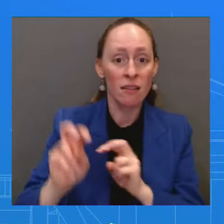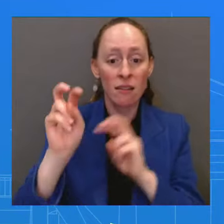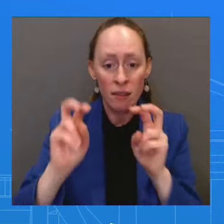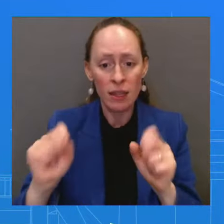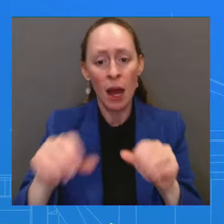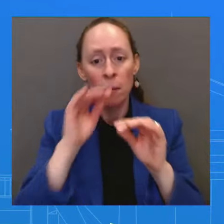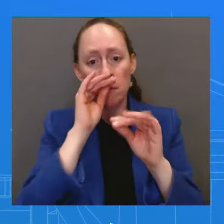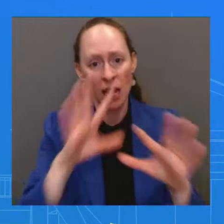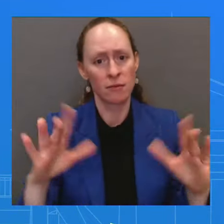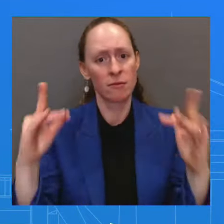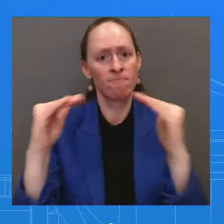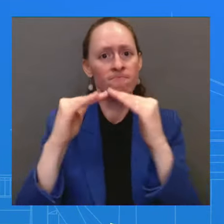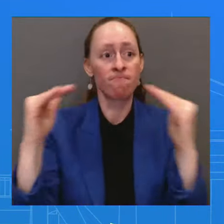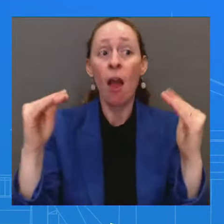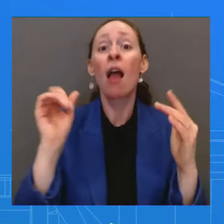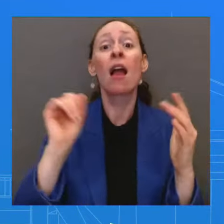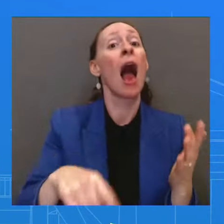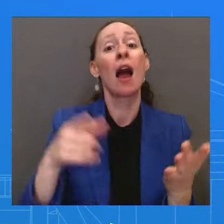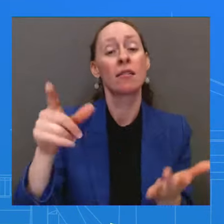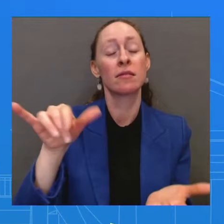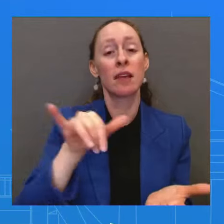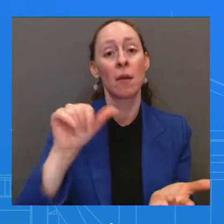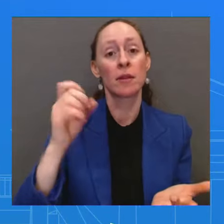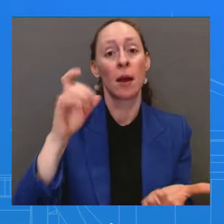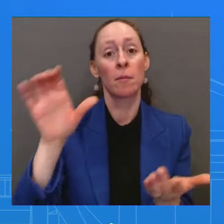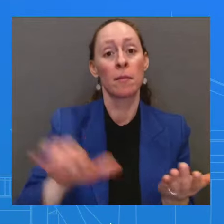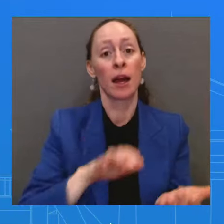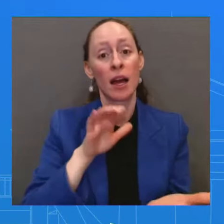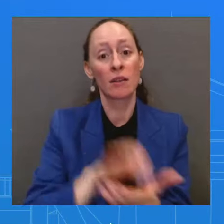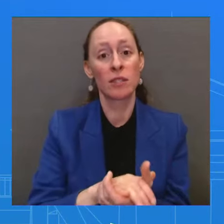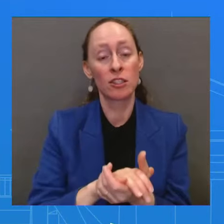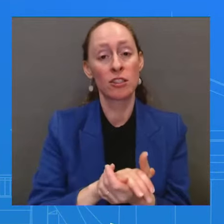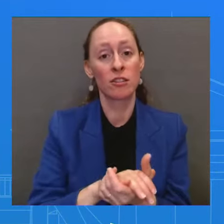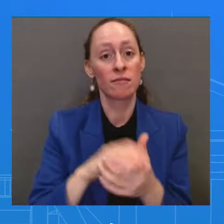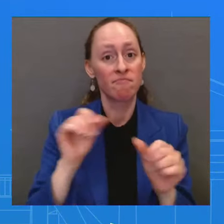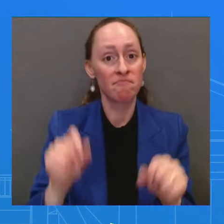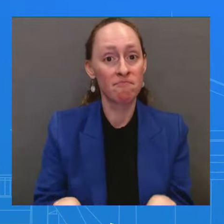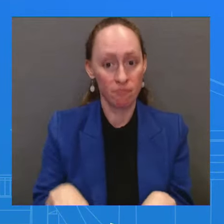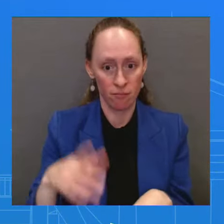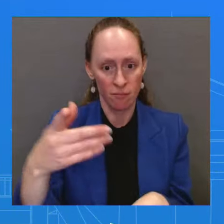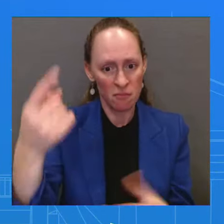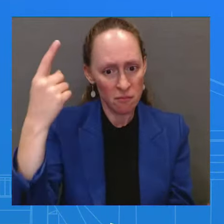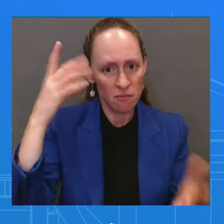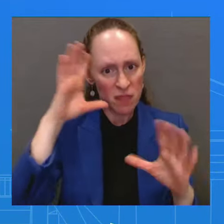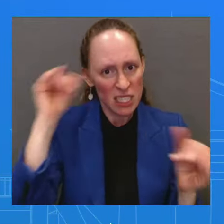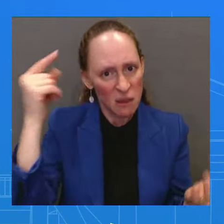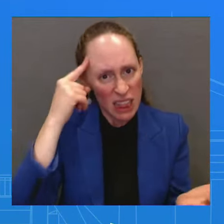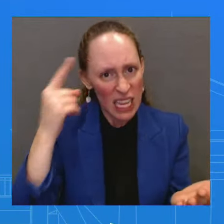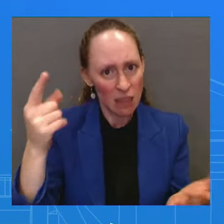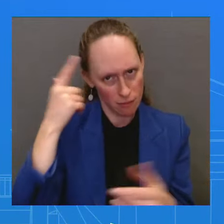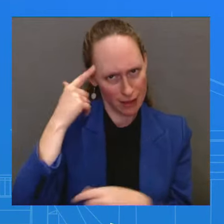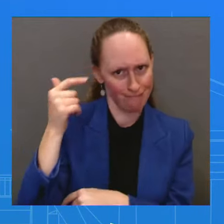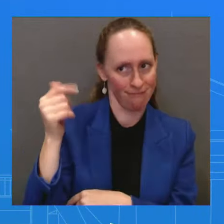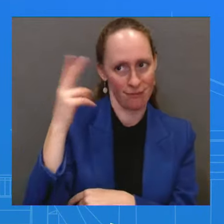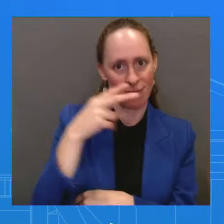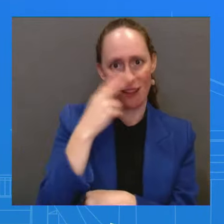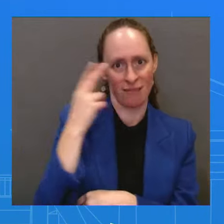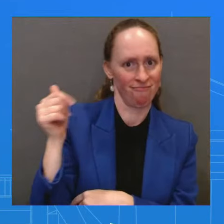And does he have thoughts on this agenda, as somebody who's a practicing Catholic? Ms. Jean-Pierre: So, look, we're not going to get into the internal workings of the Catholic Church.